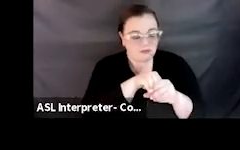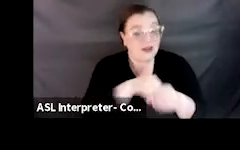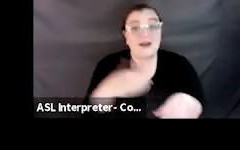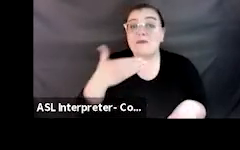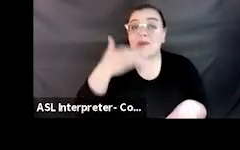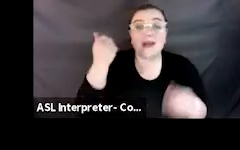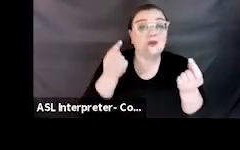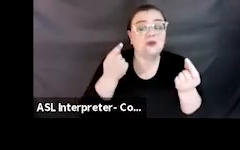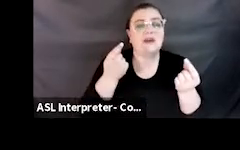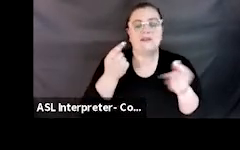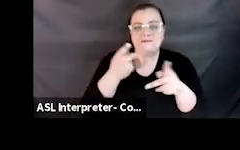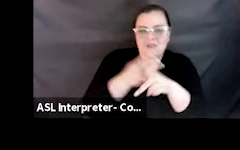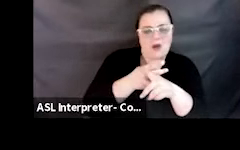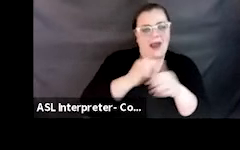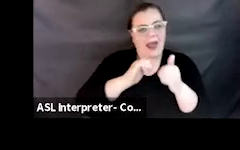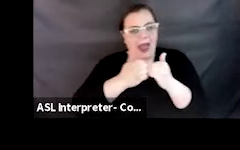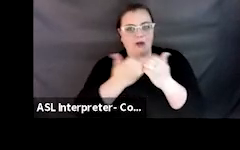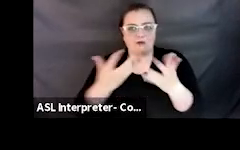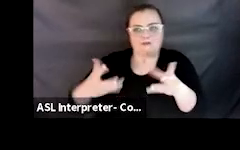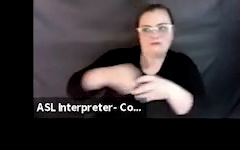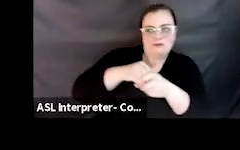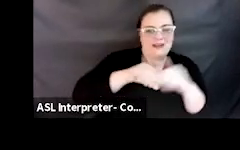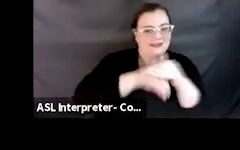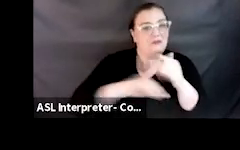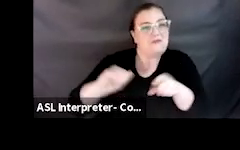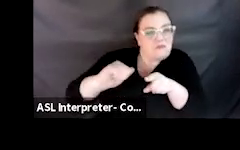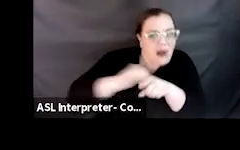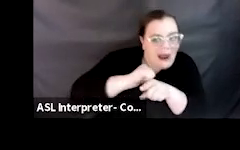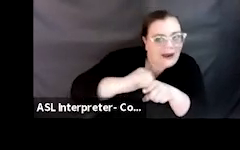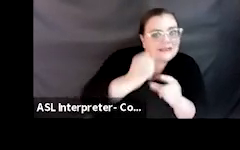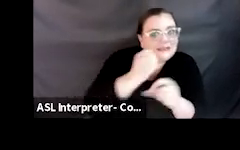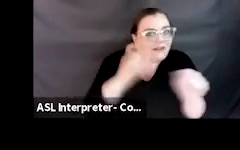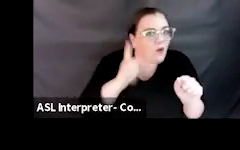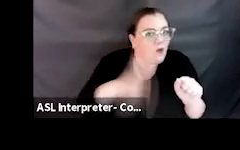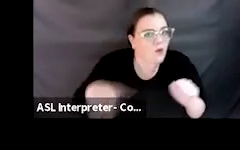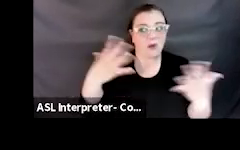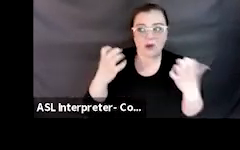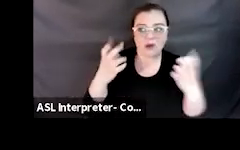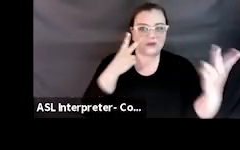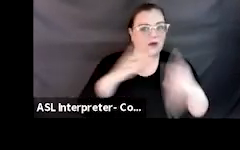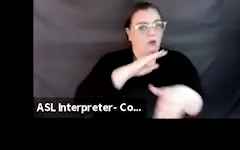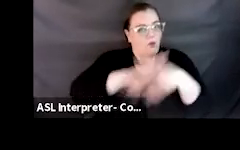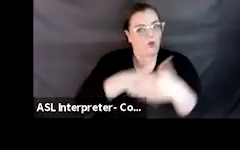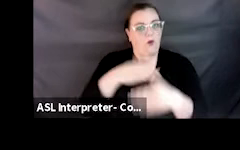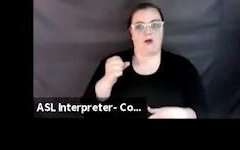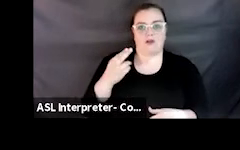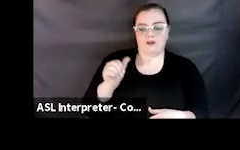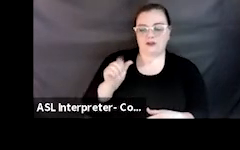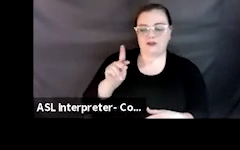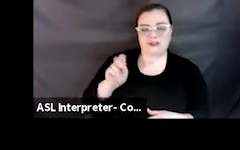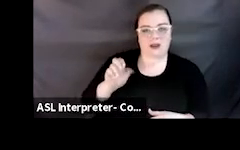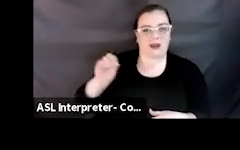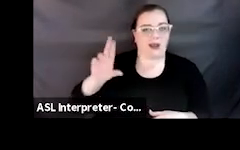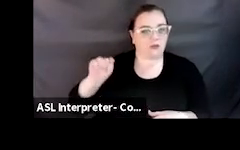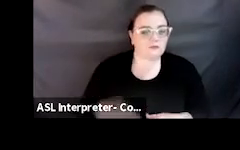Heidi Rosofsky: Participating the best way to do it in the drill is to work out the details and to practice so we want to see everybody shaking out.